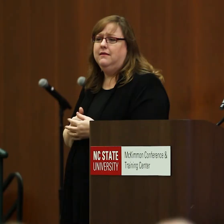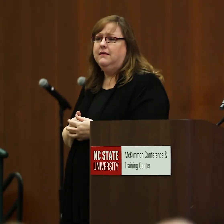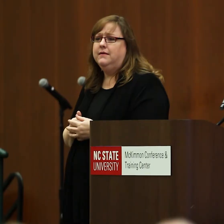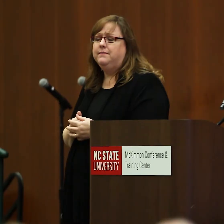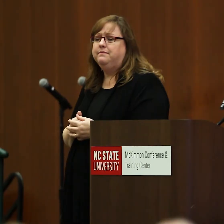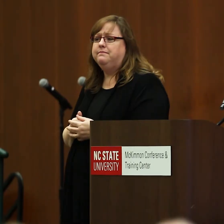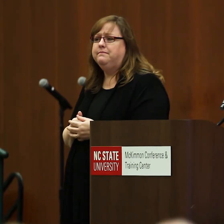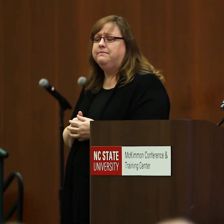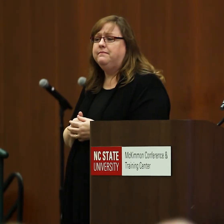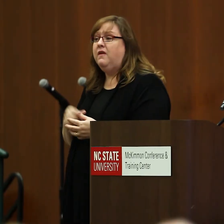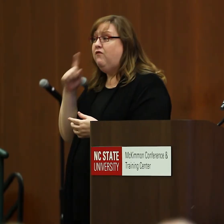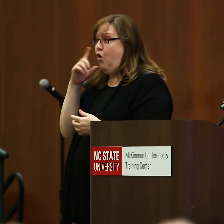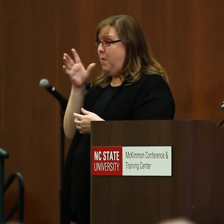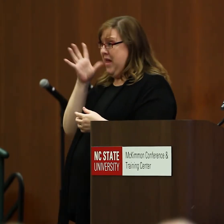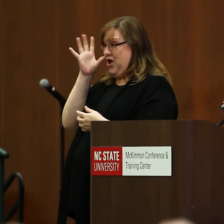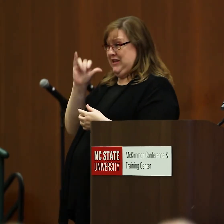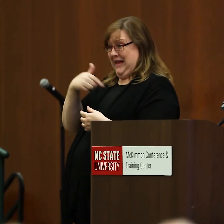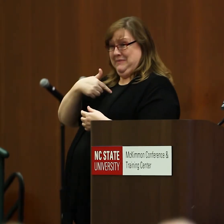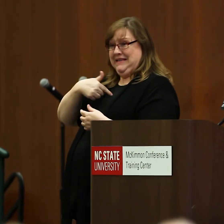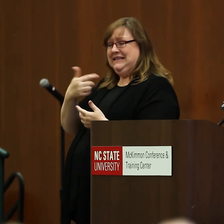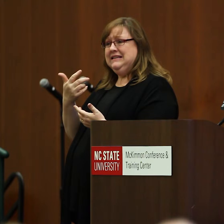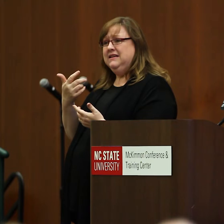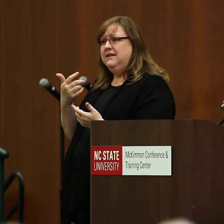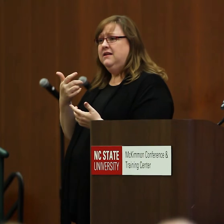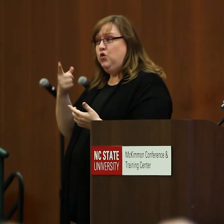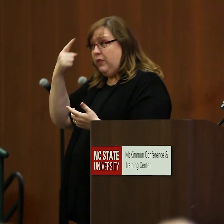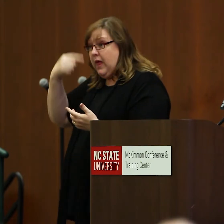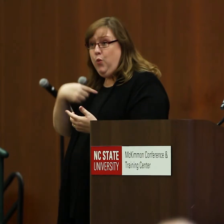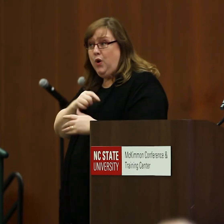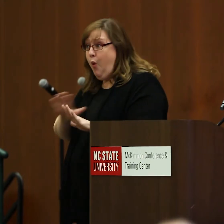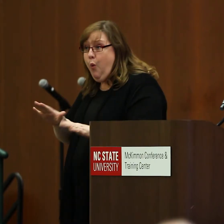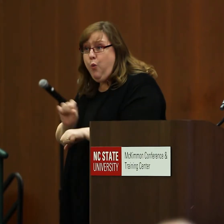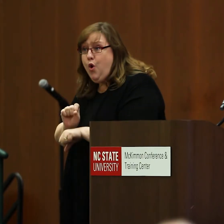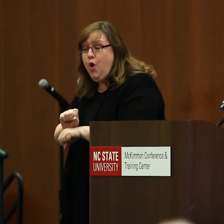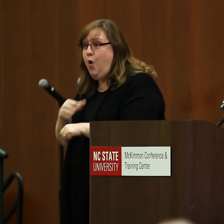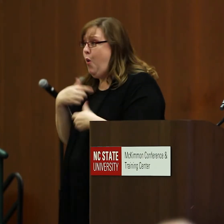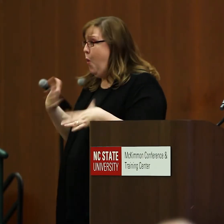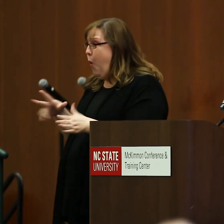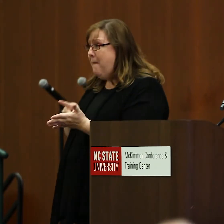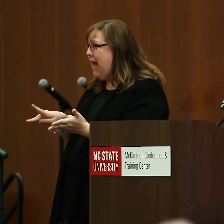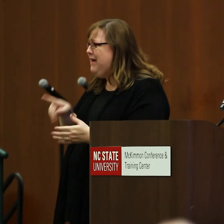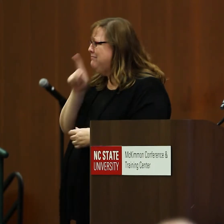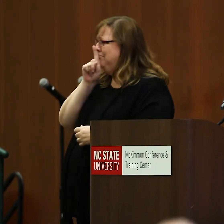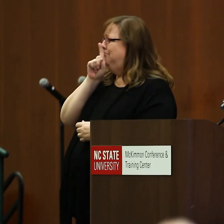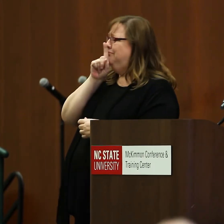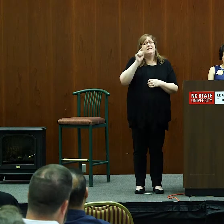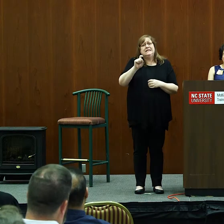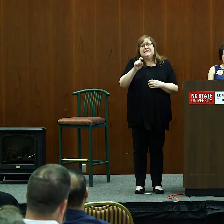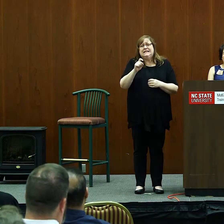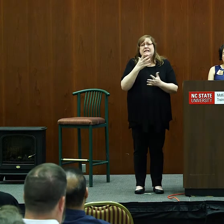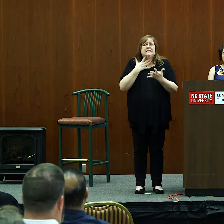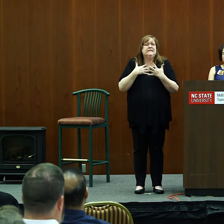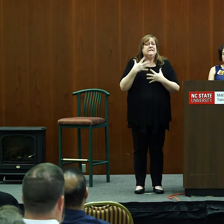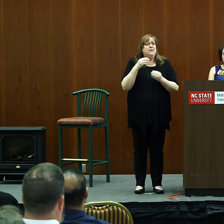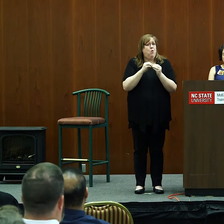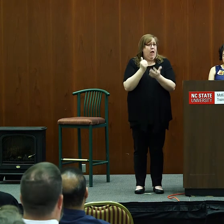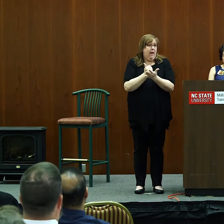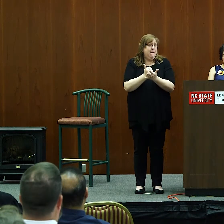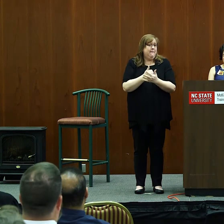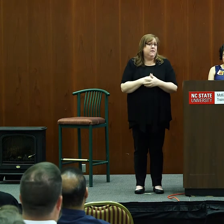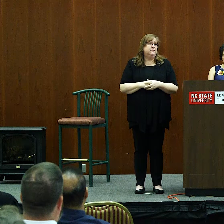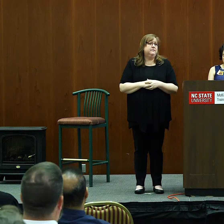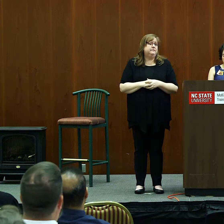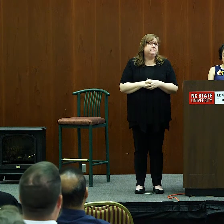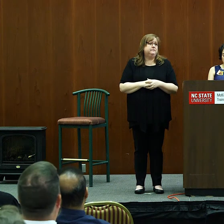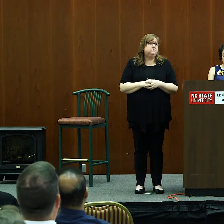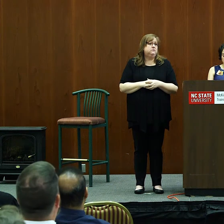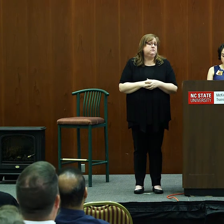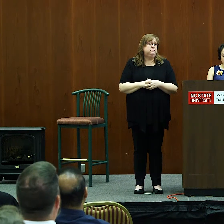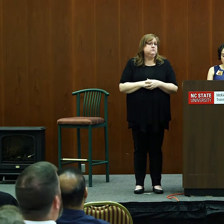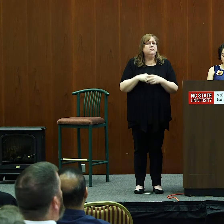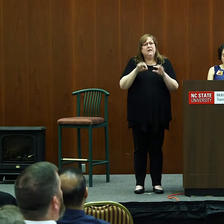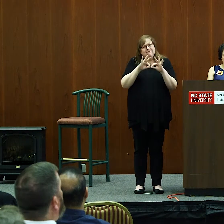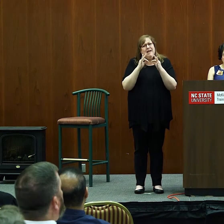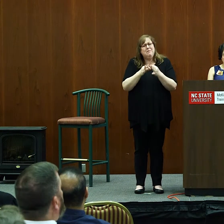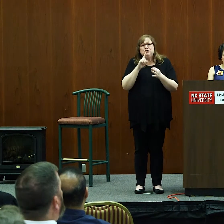For parents like me, it's not that we don't work or that we don't want to pay, it's that we can't. Families are terrified for their loved ones as they wait to be approved for Medicaid.